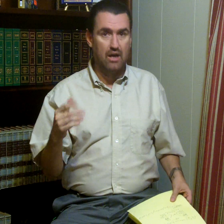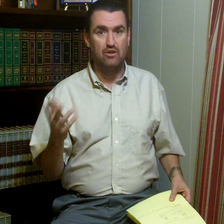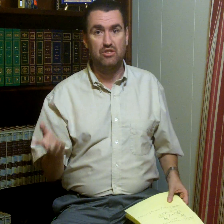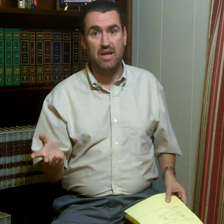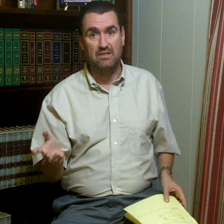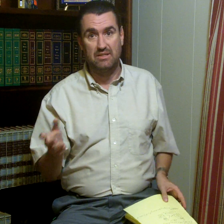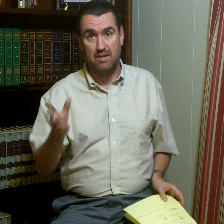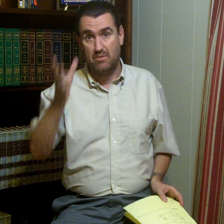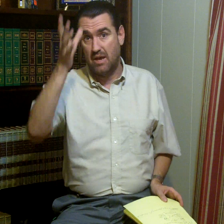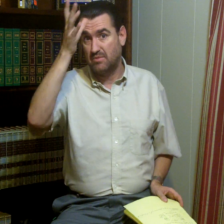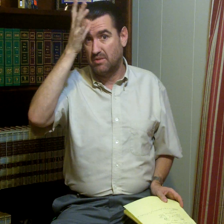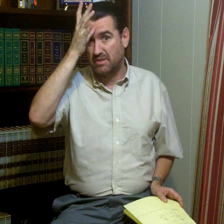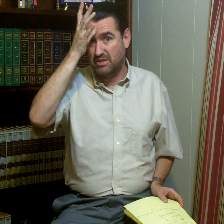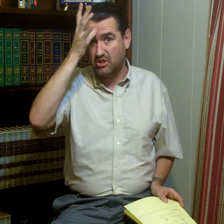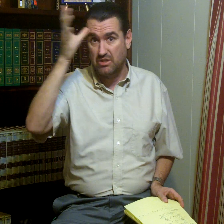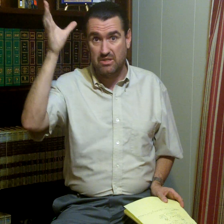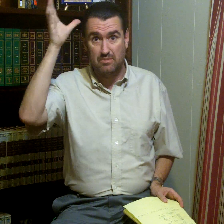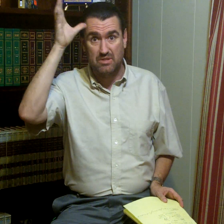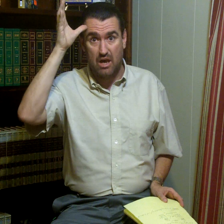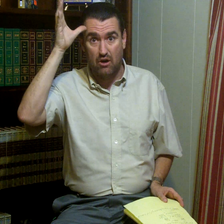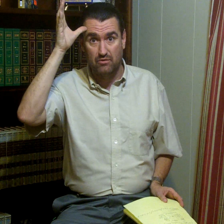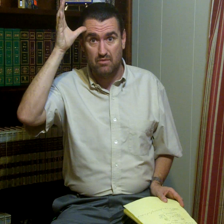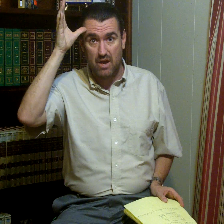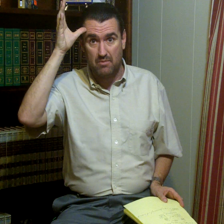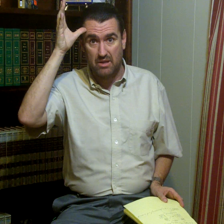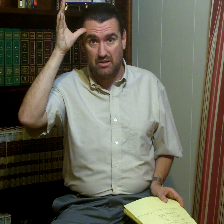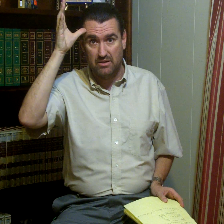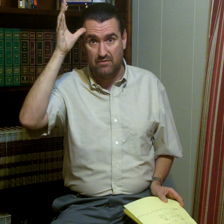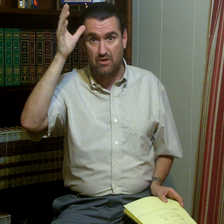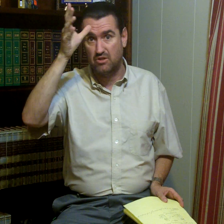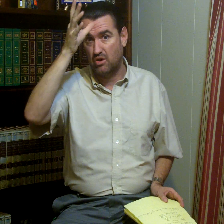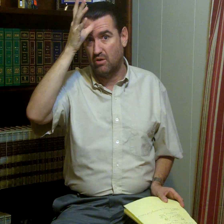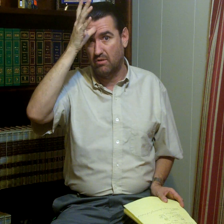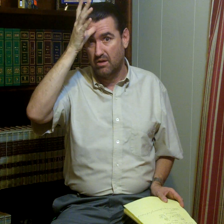understand that sometimes the positions themselves might be a little different so